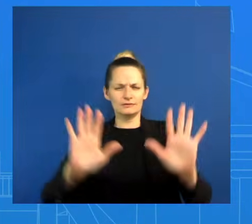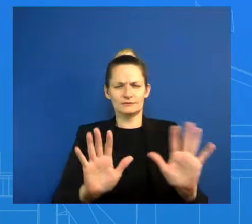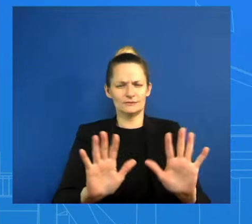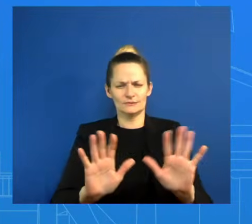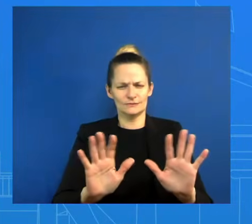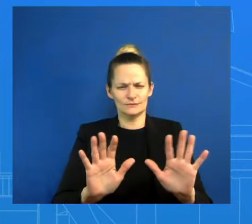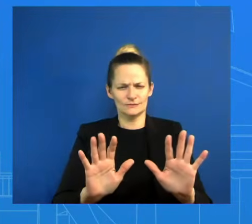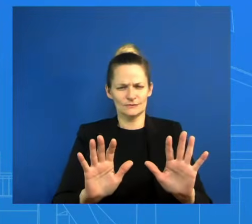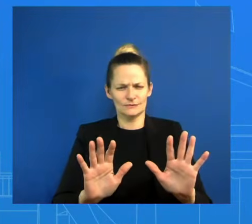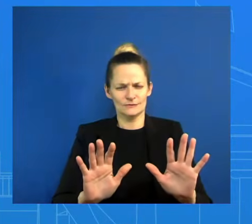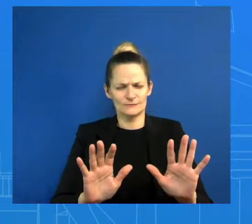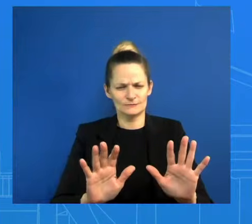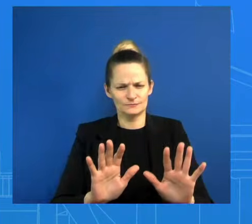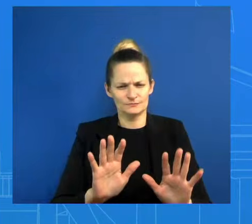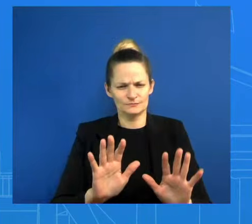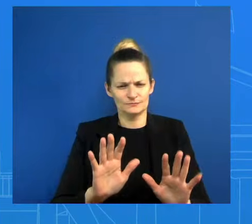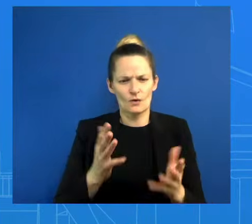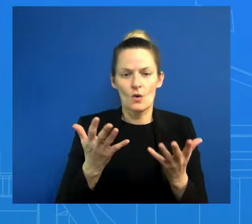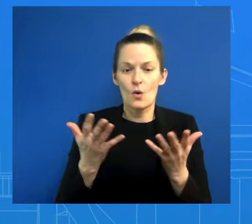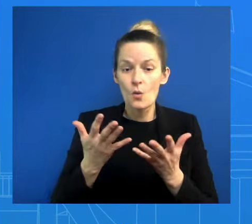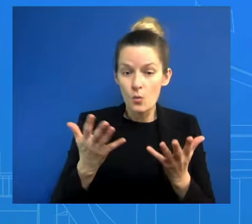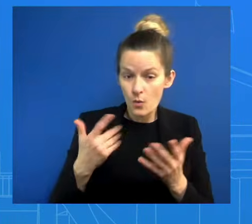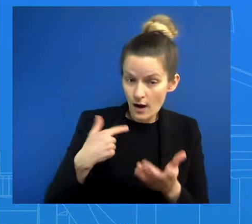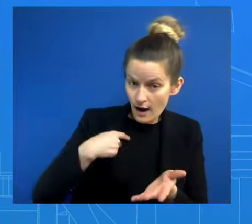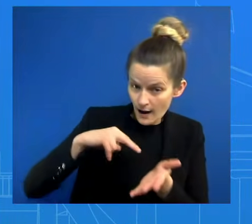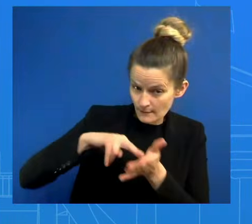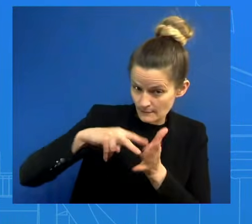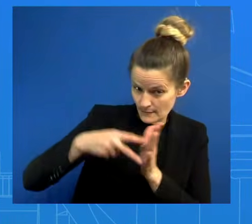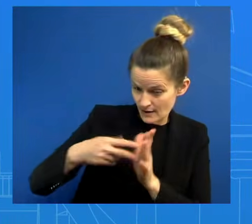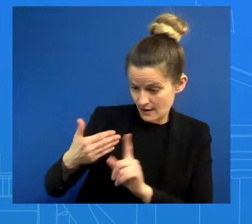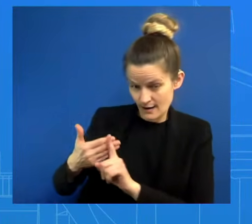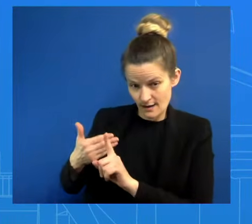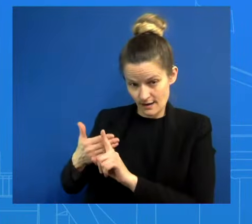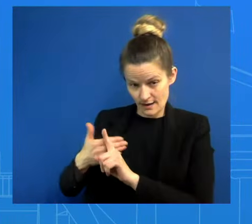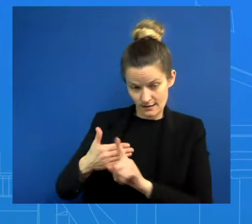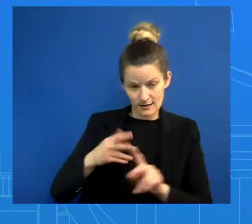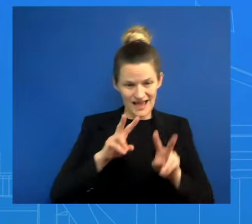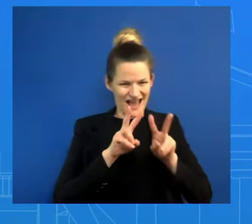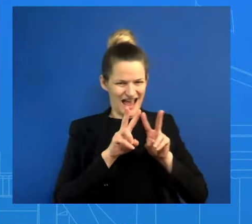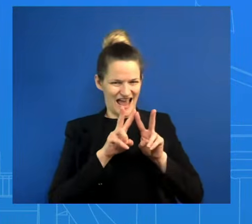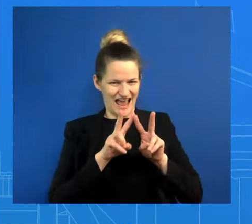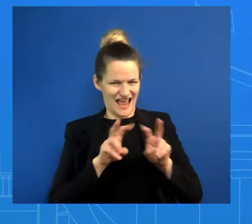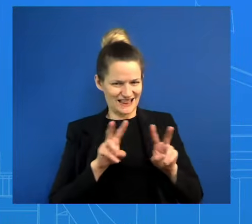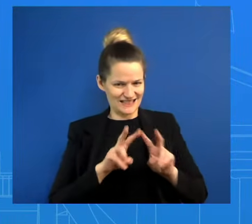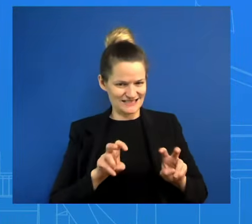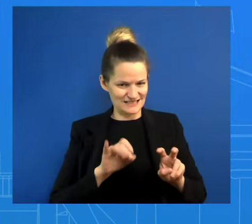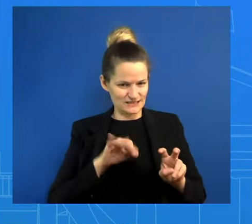understanding what it's going to do for the American people. You're bringing up a hypothetical. What -- what I said was, again: